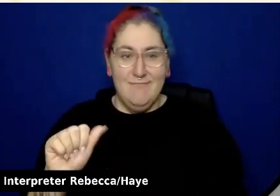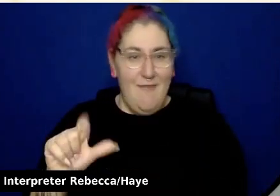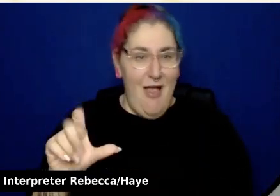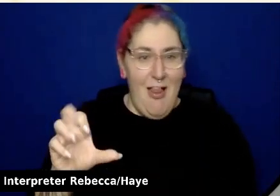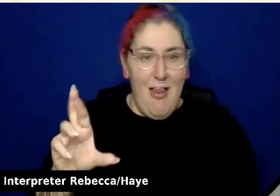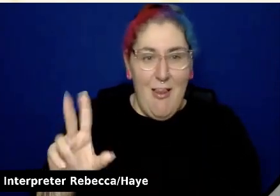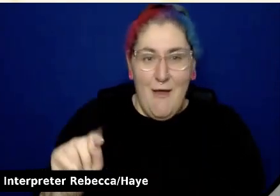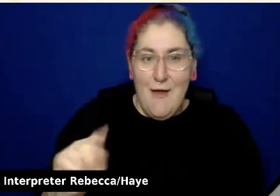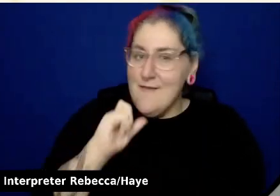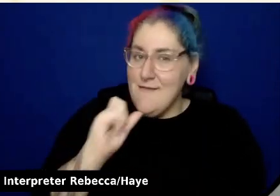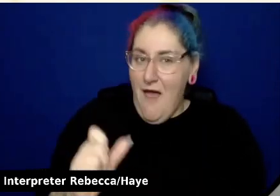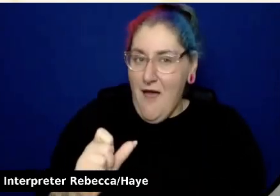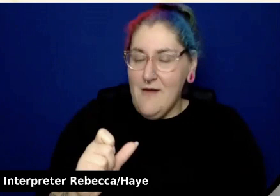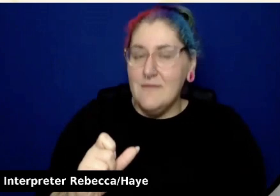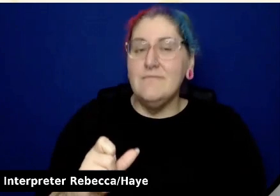in the case of Bob's experience.